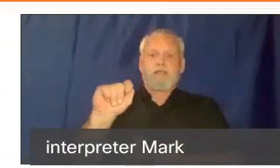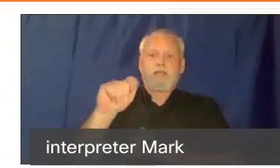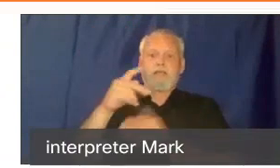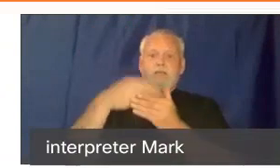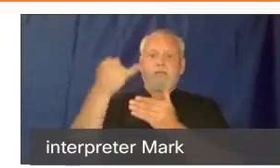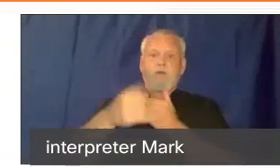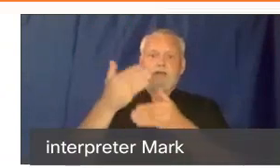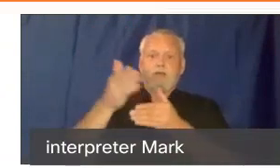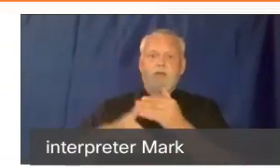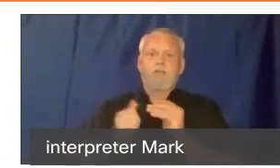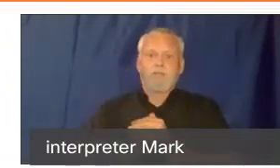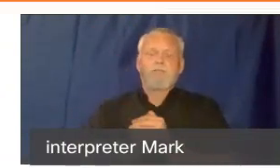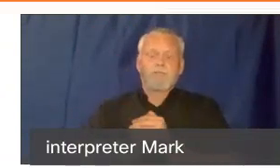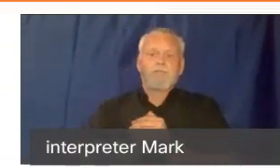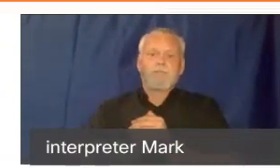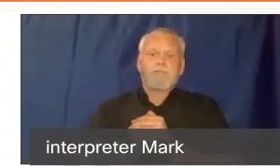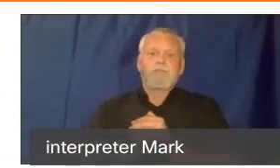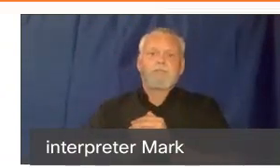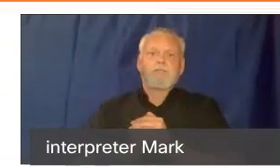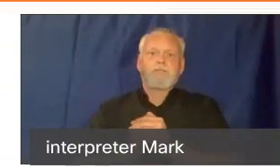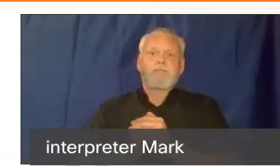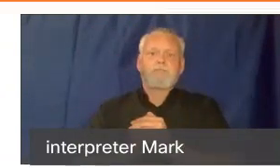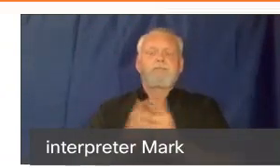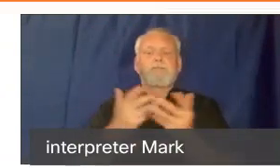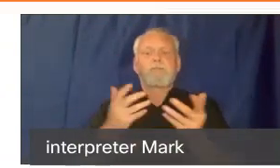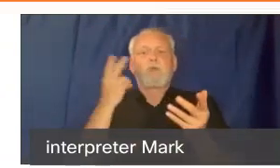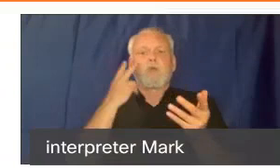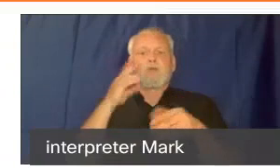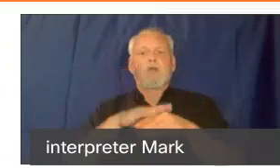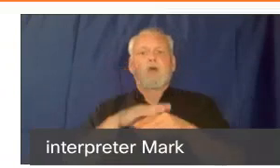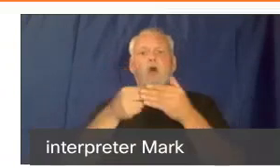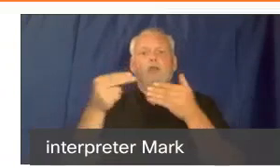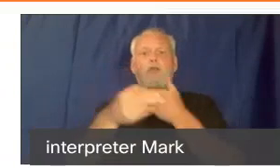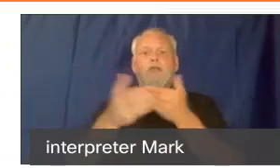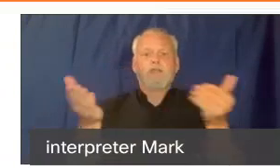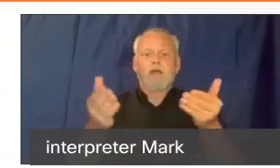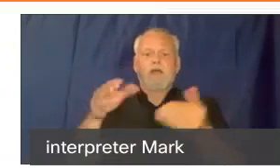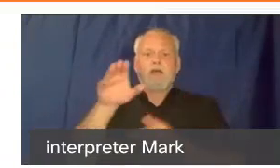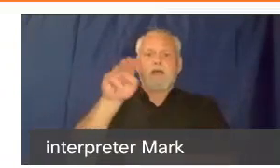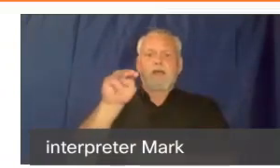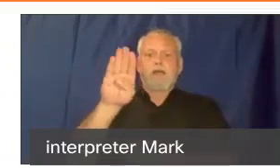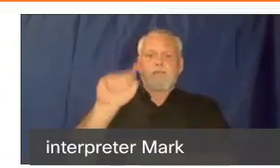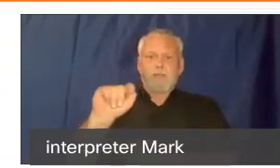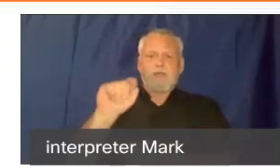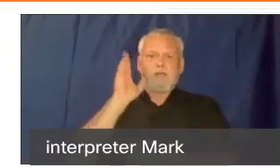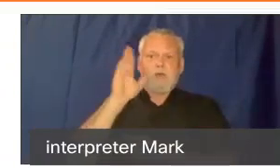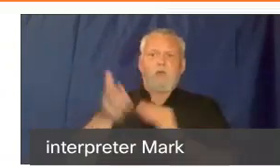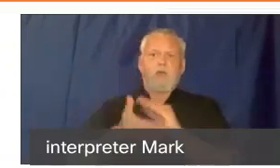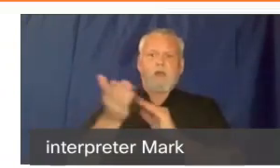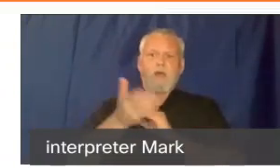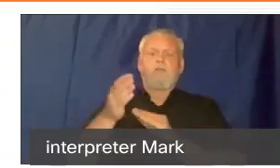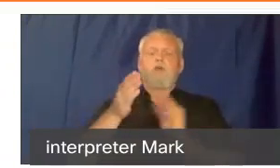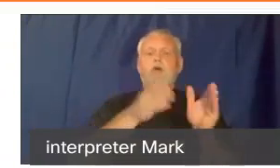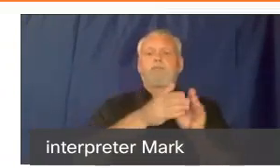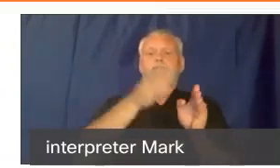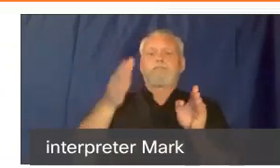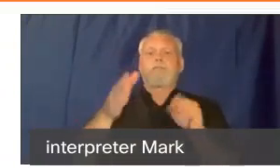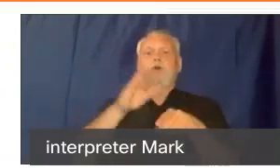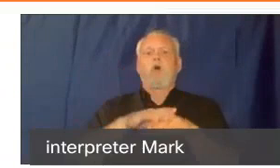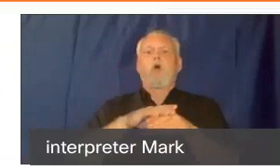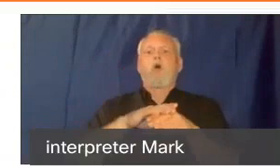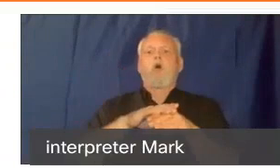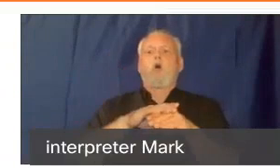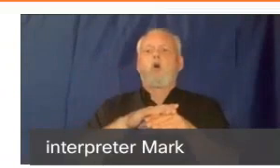The just sort of you can see on the slide here. The MVP will operate as a side path along the road Northwest between 1st place.